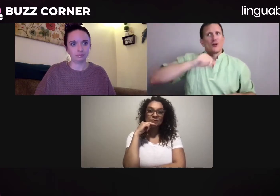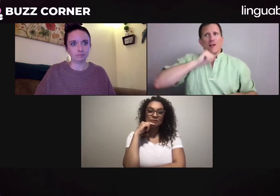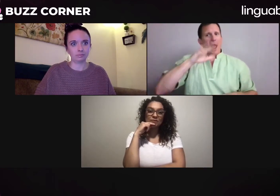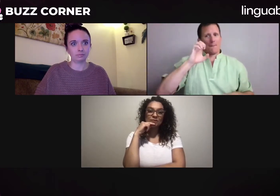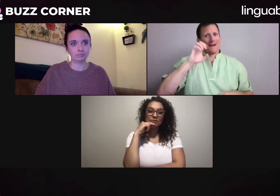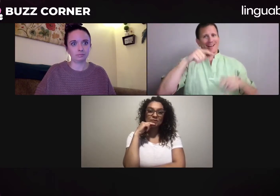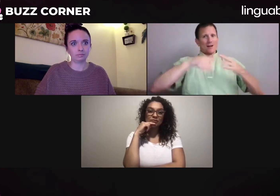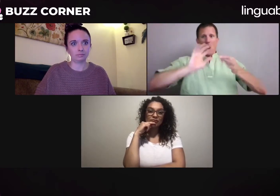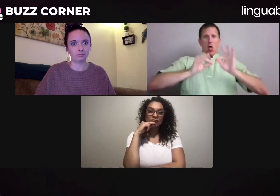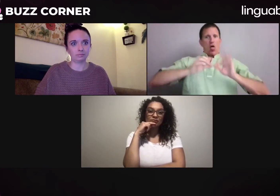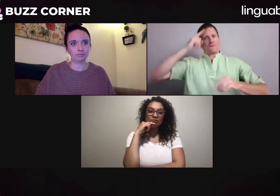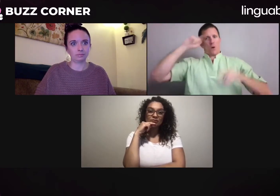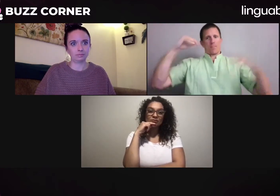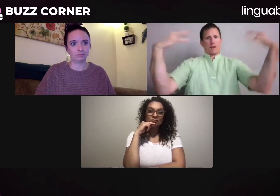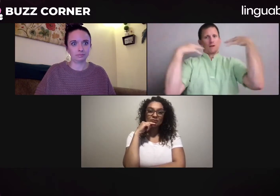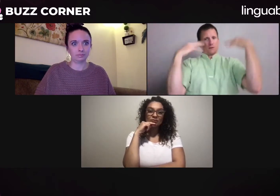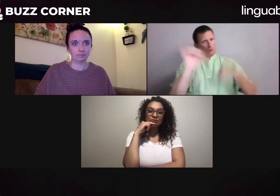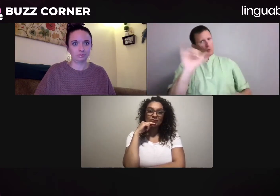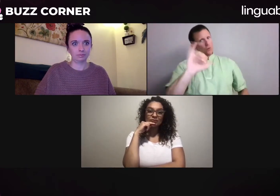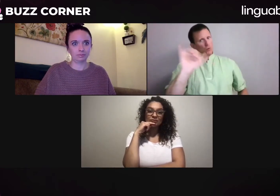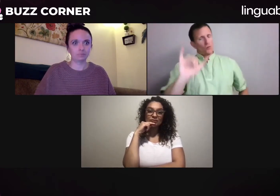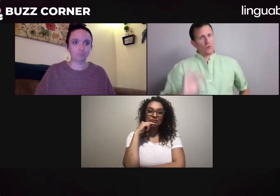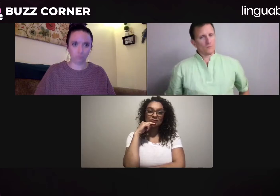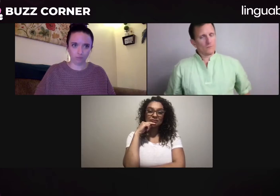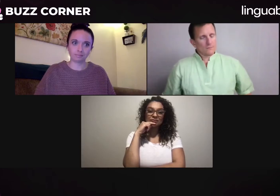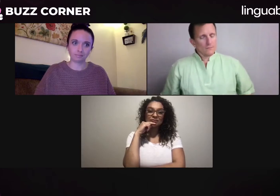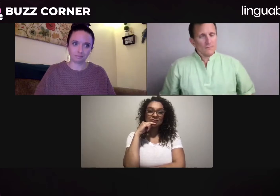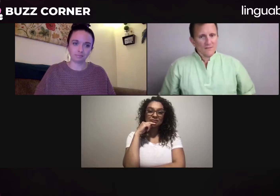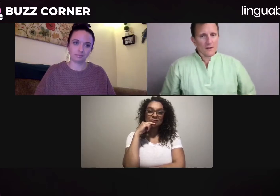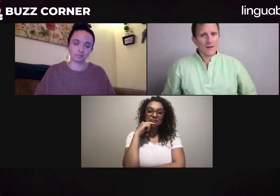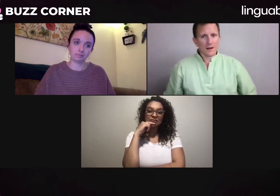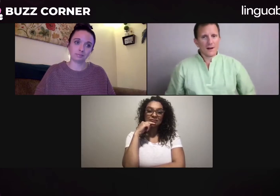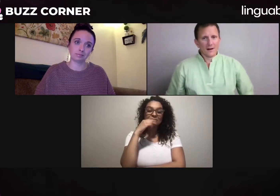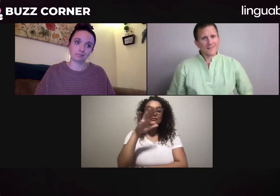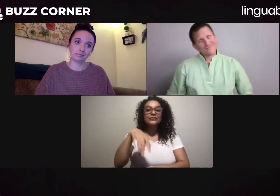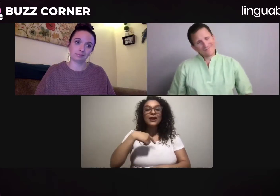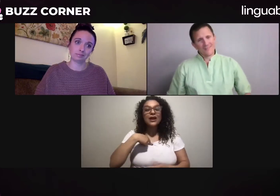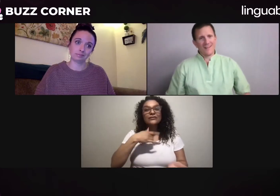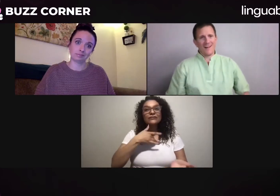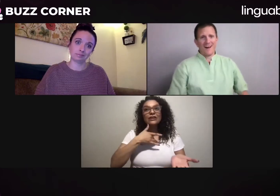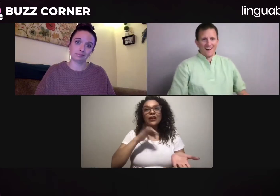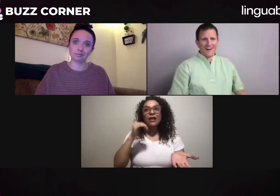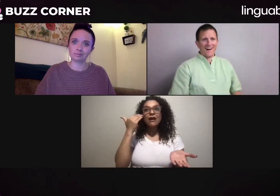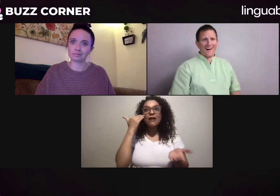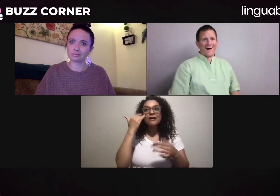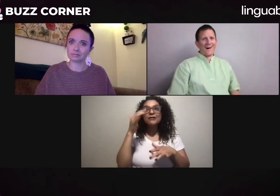So CDIs should not be interpreting for the spotlight.